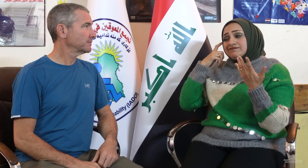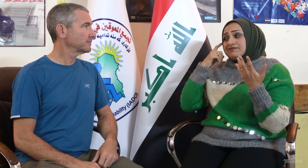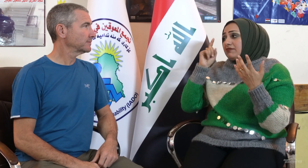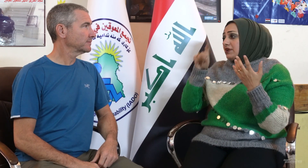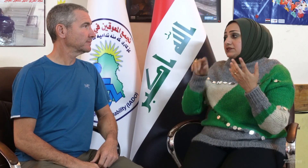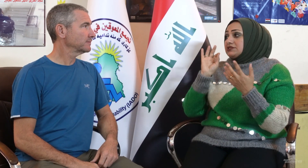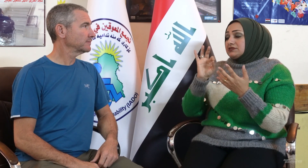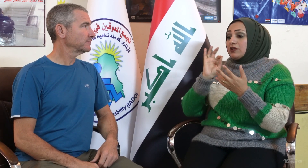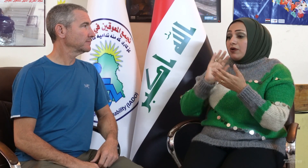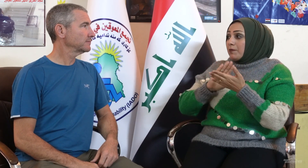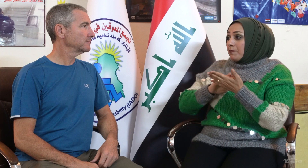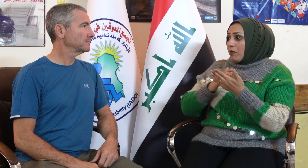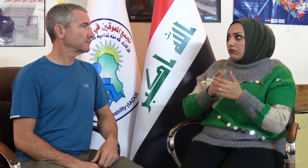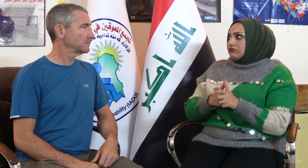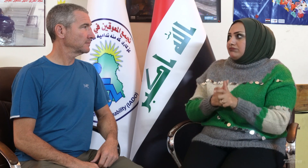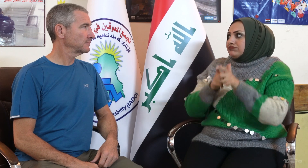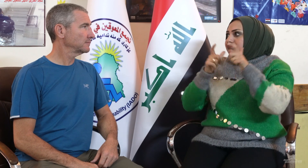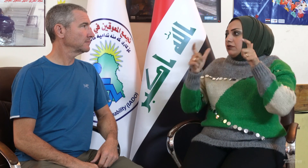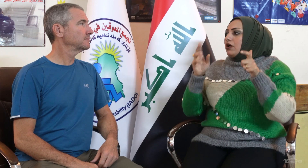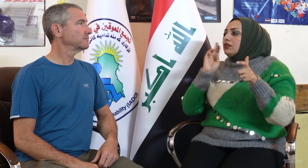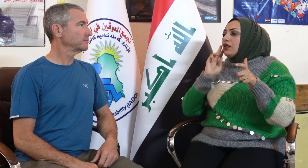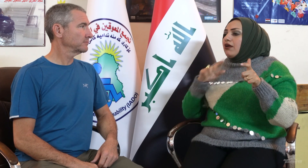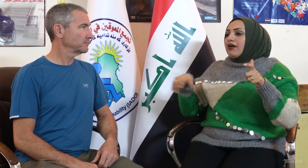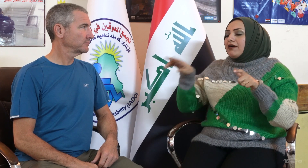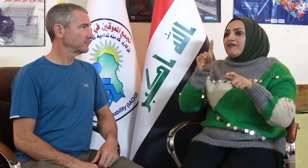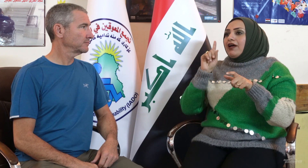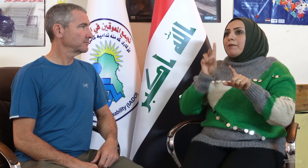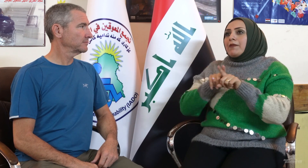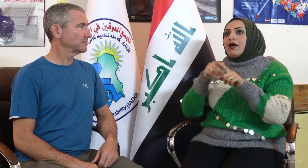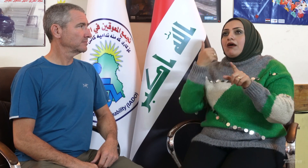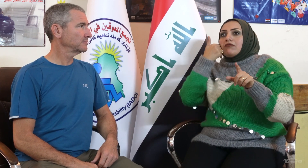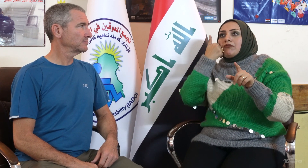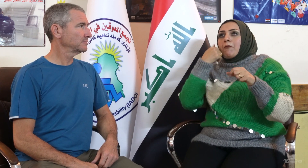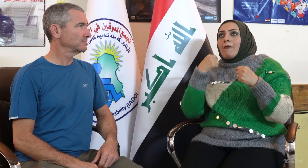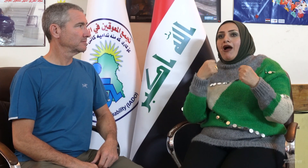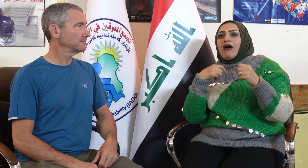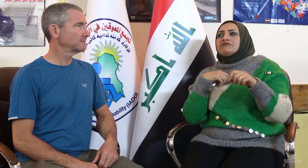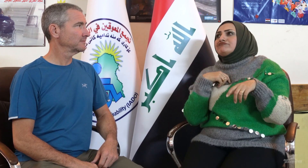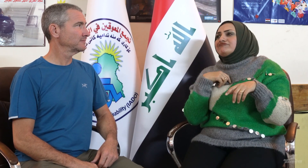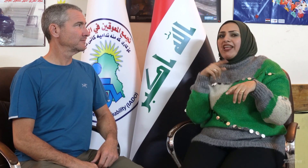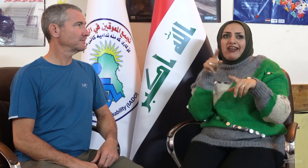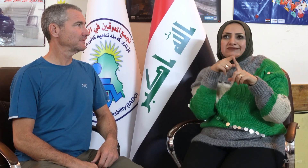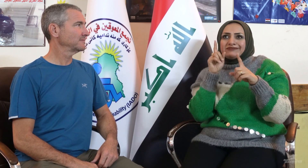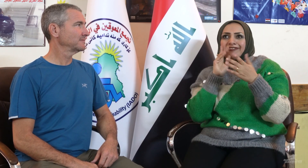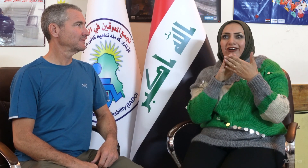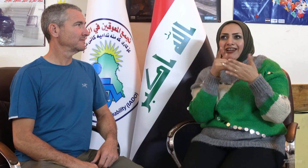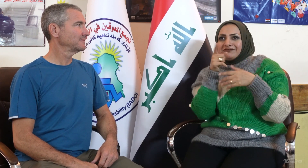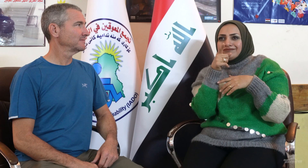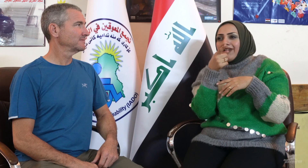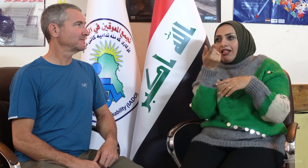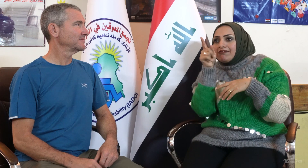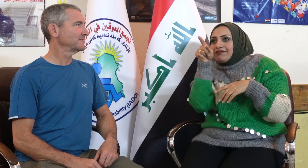so we must continue to think larger, with only five interpreters for the entire country...